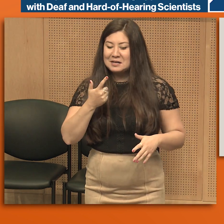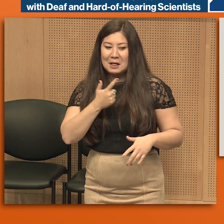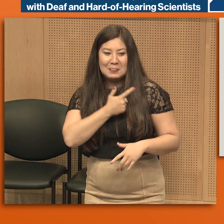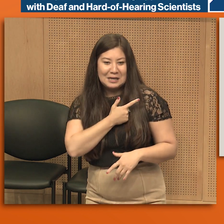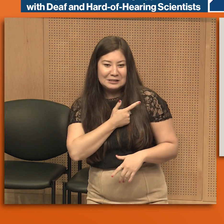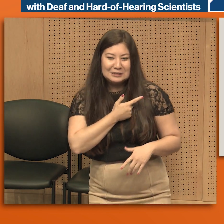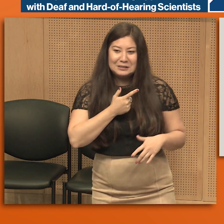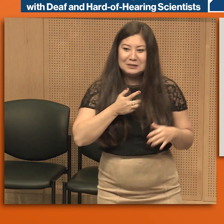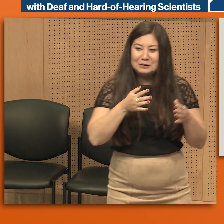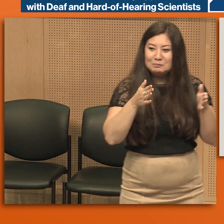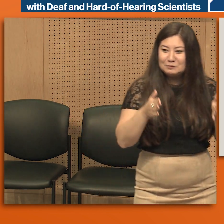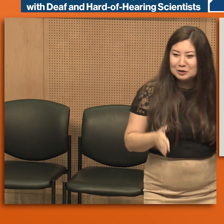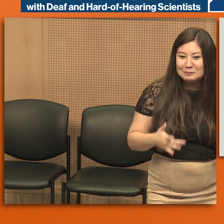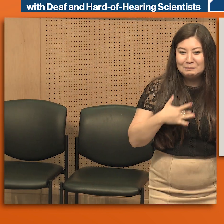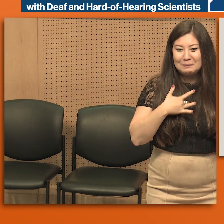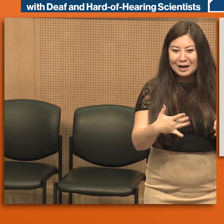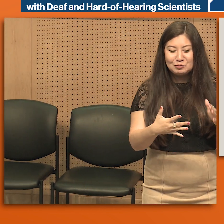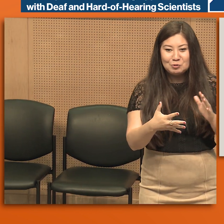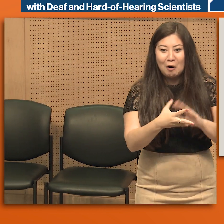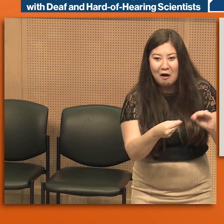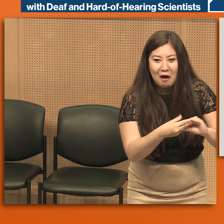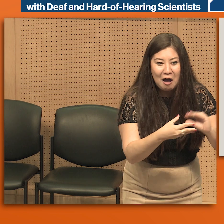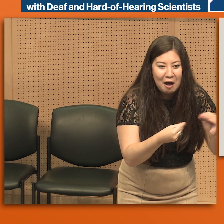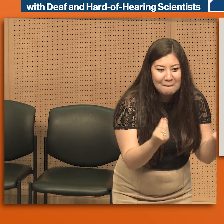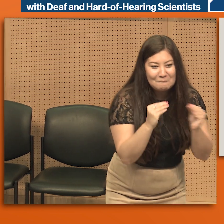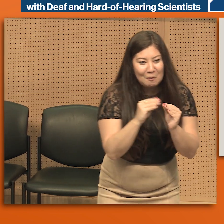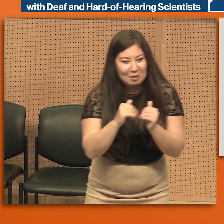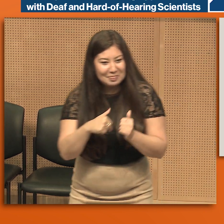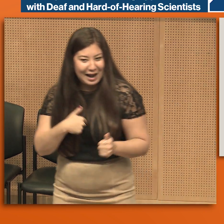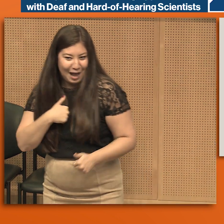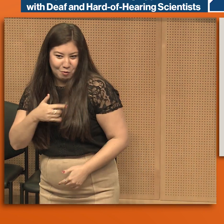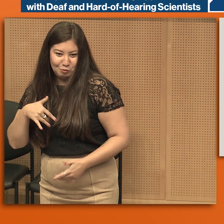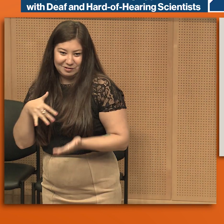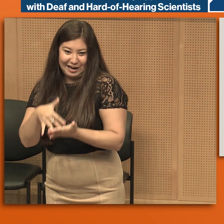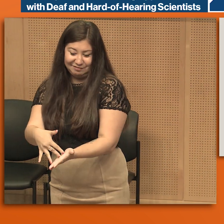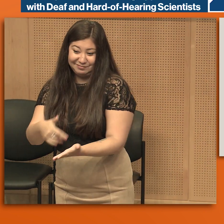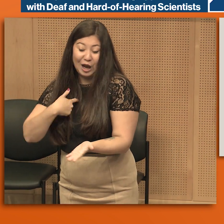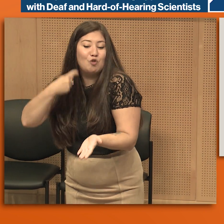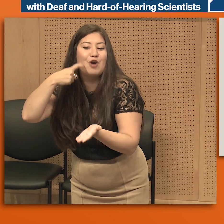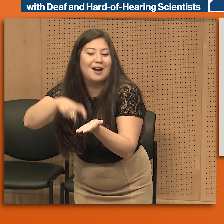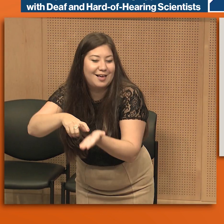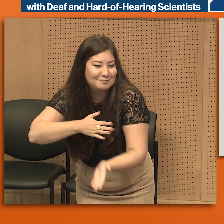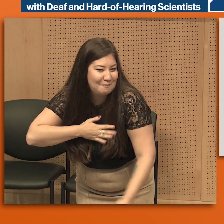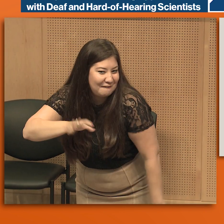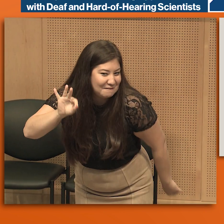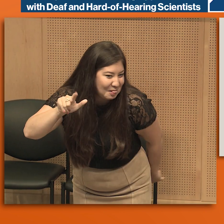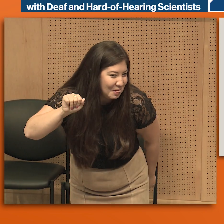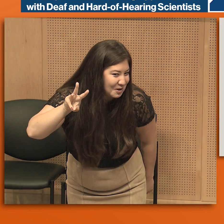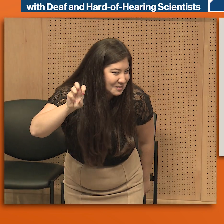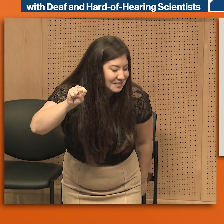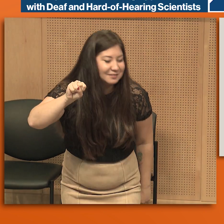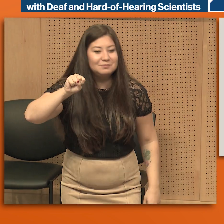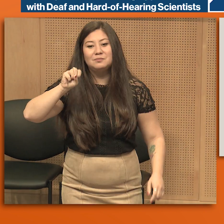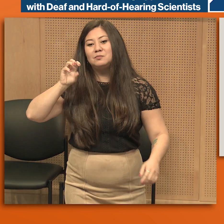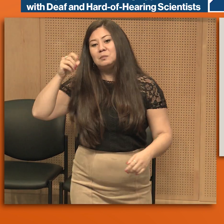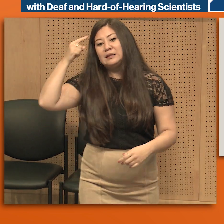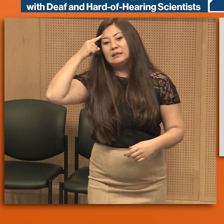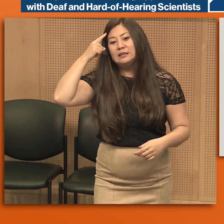And I realize that for myself, you know, I might've procrastinated, I might've talked a little bit more